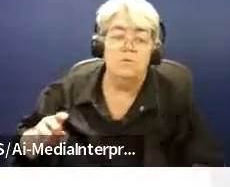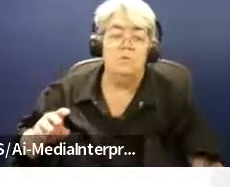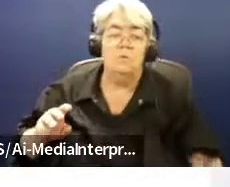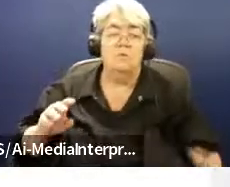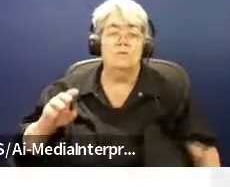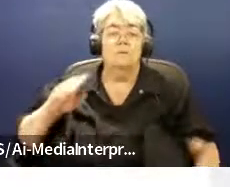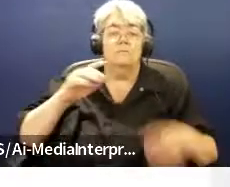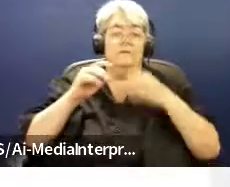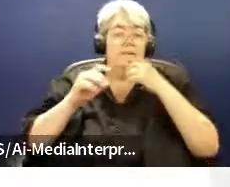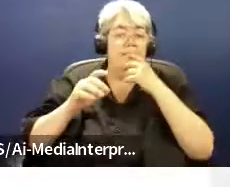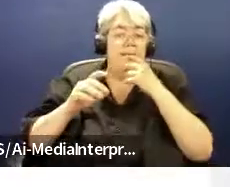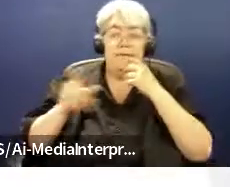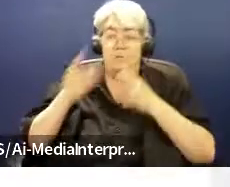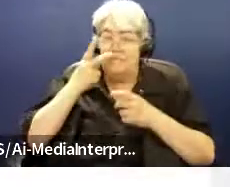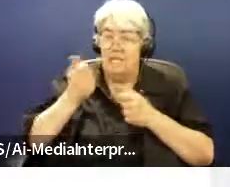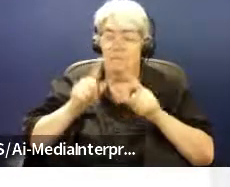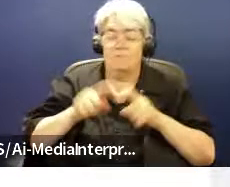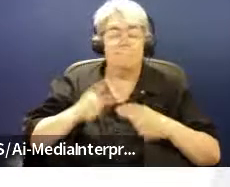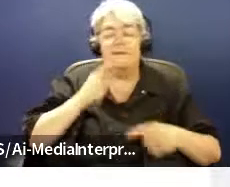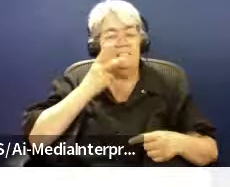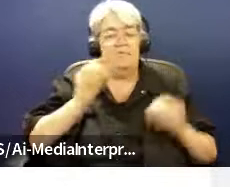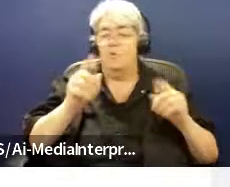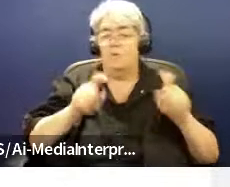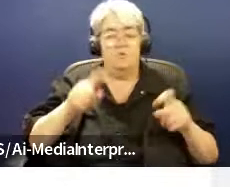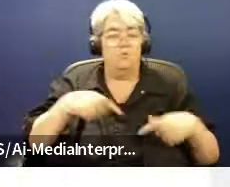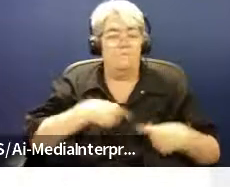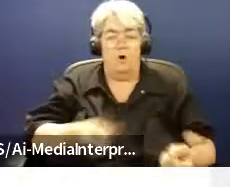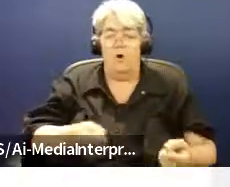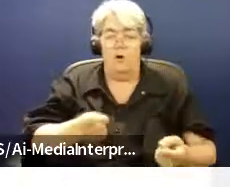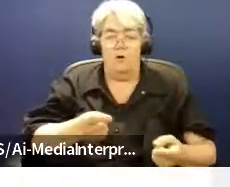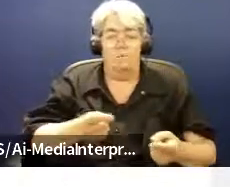Andrew, we did not talk too much about how you might want to handle that